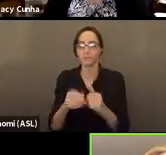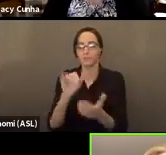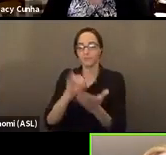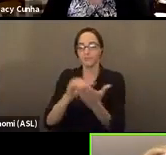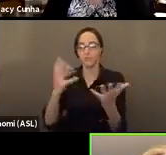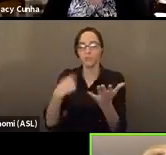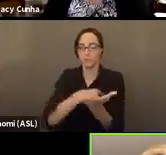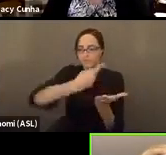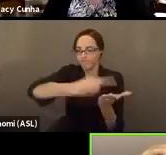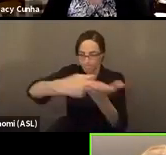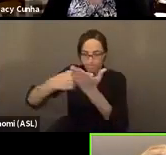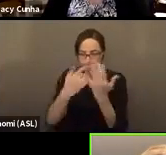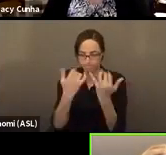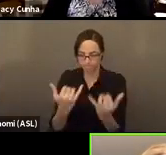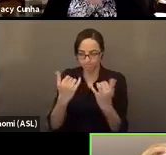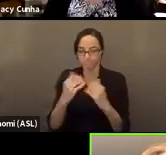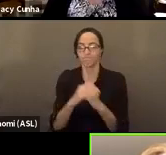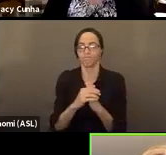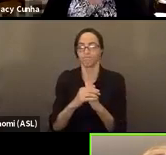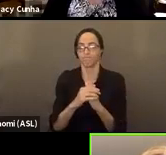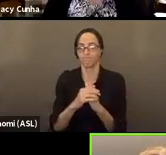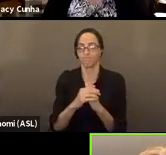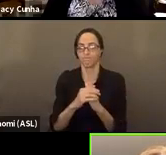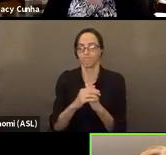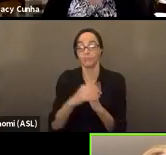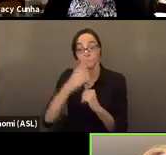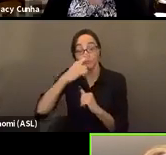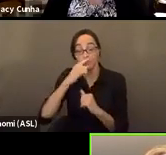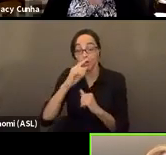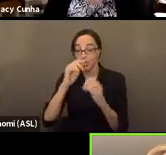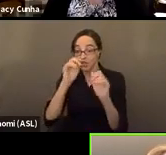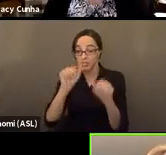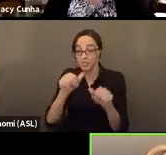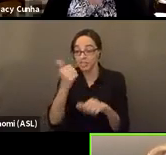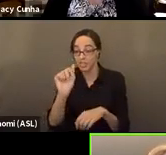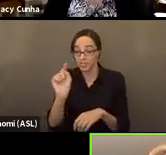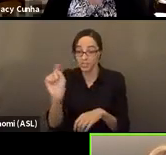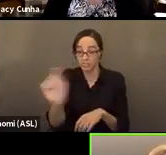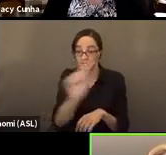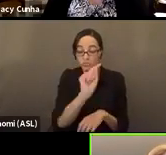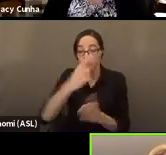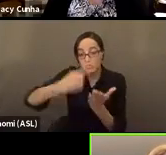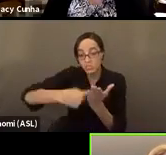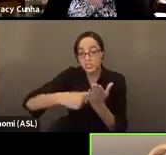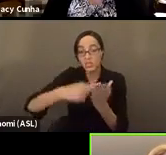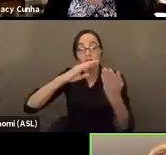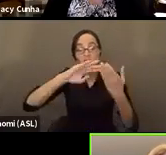community and neighborhood programs in terms of disaster preparedness and knowing your neighbors